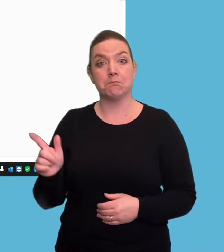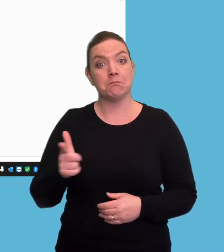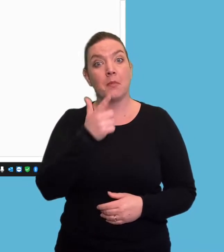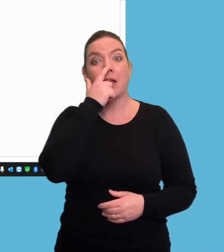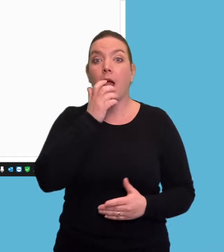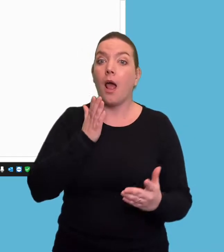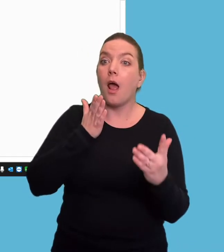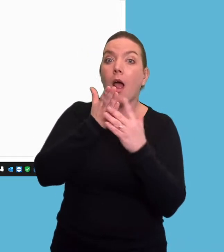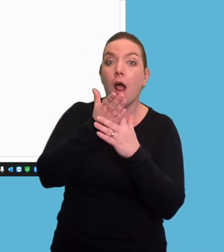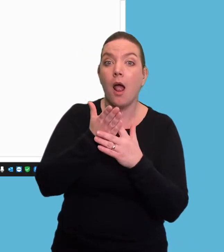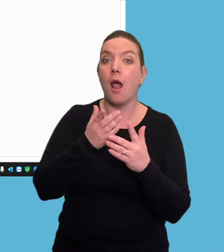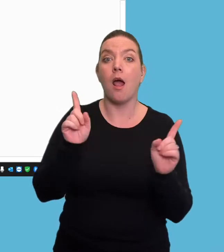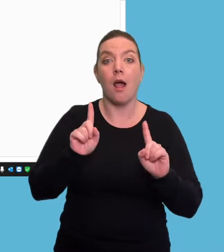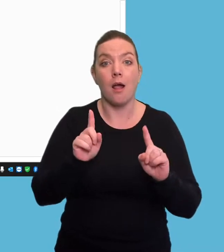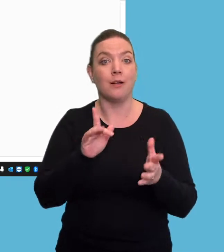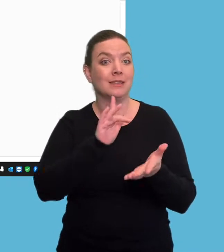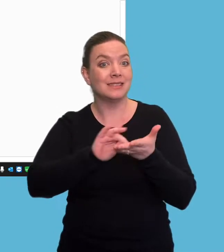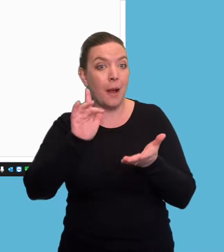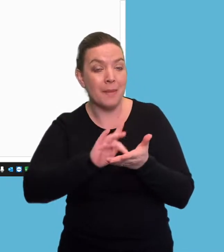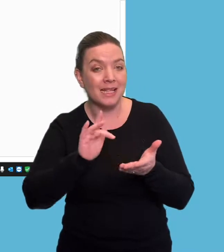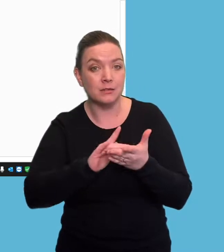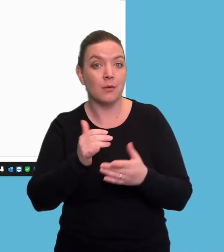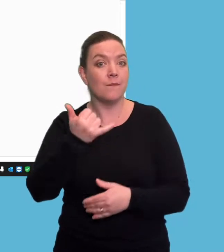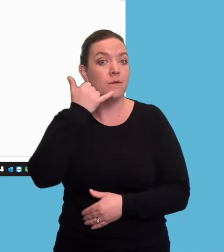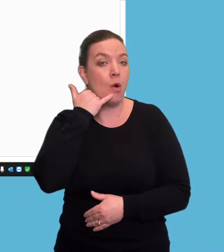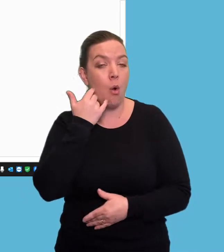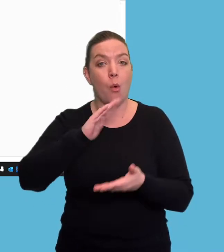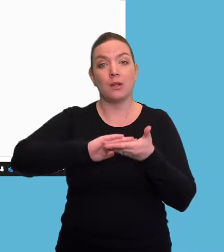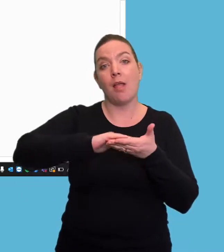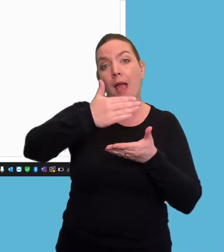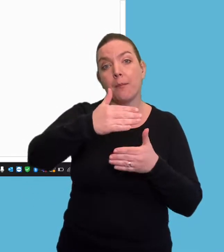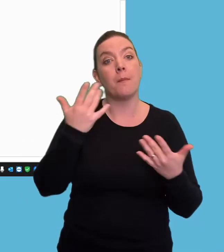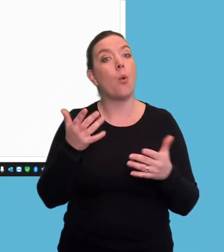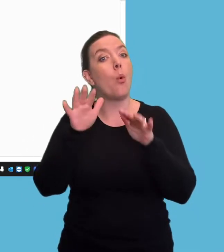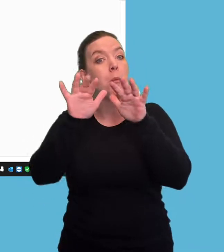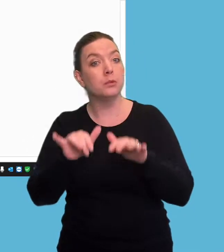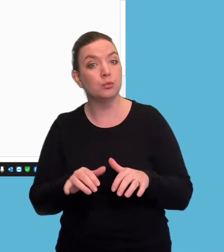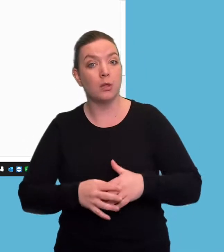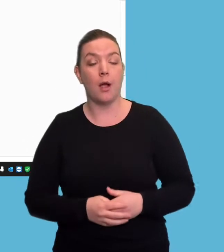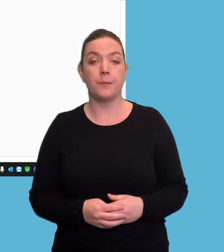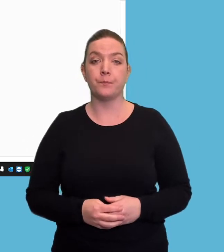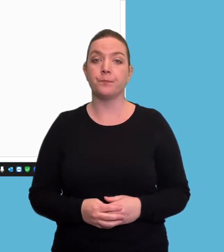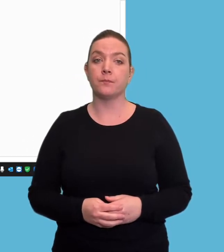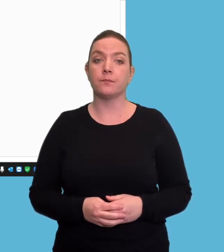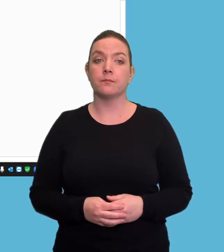This can be accessed via tablet, smartphone, laptop or computer.